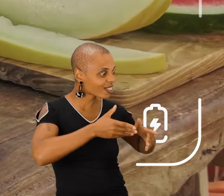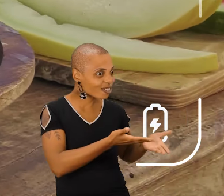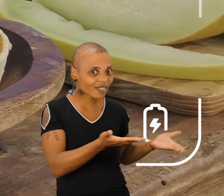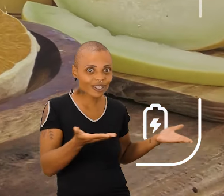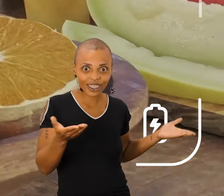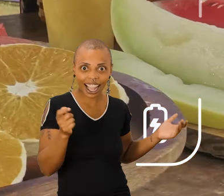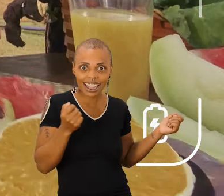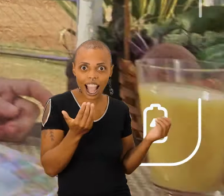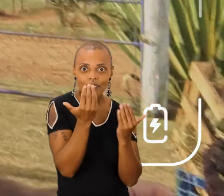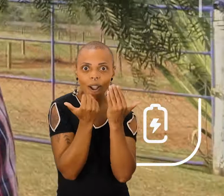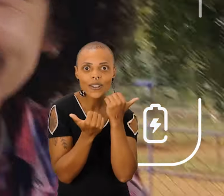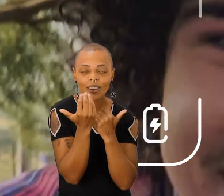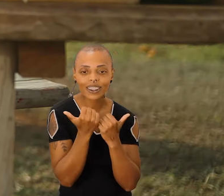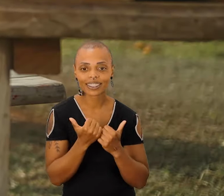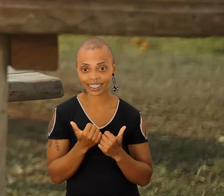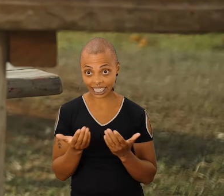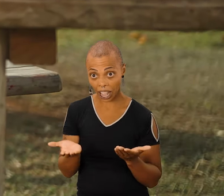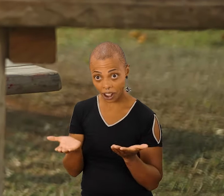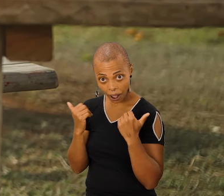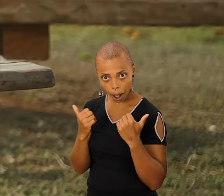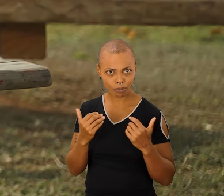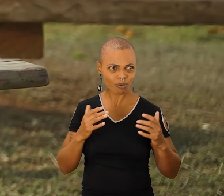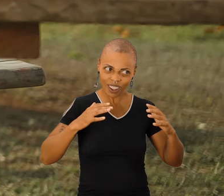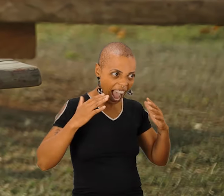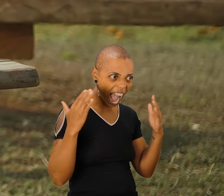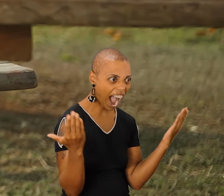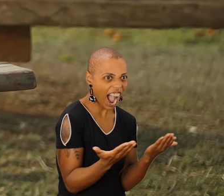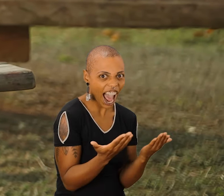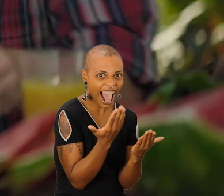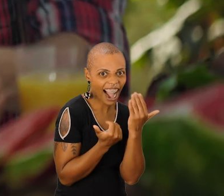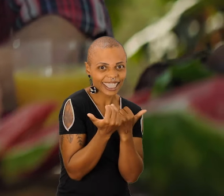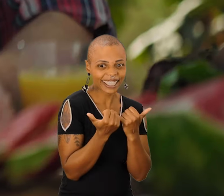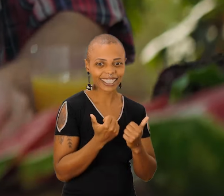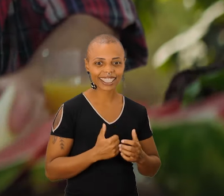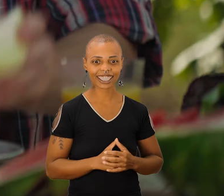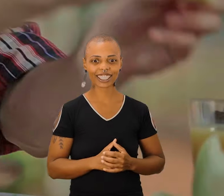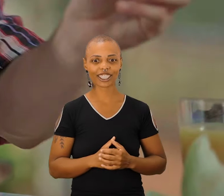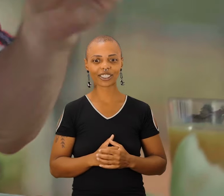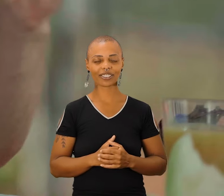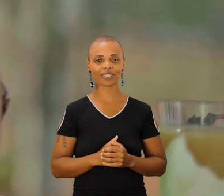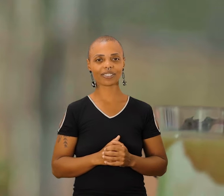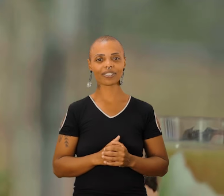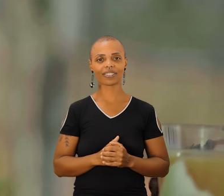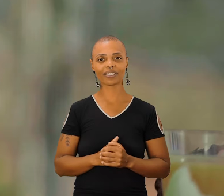Look at all these delicious things for us to enjoy. [Jotapê] So, let's go for it? [Dininha] Attack!